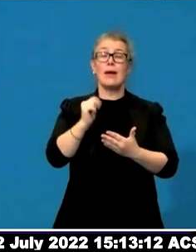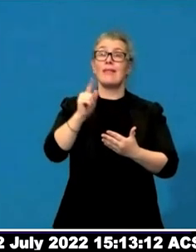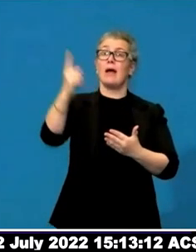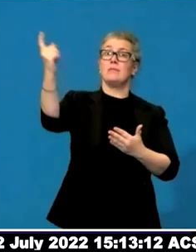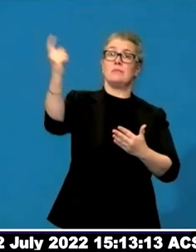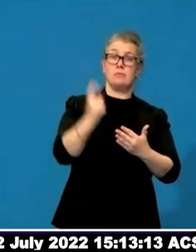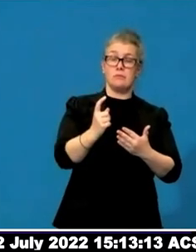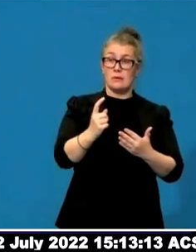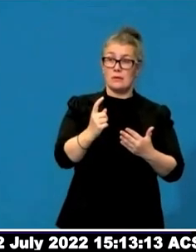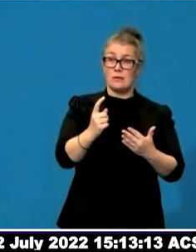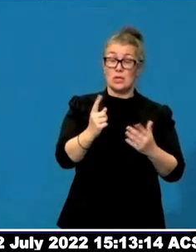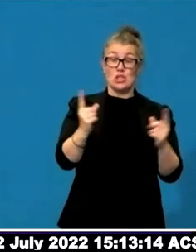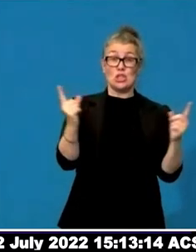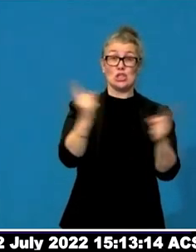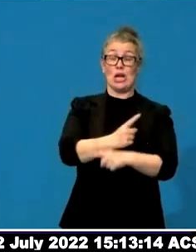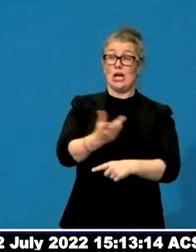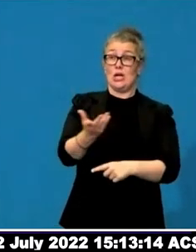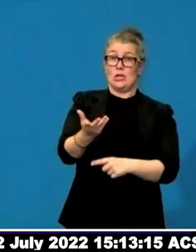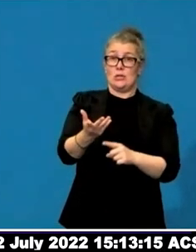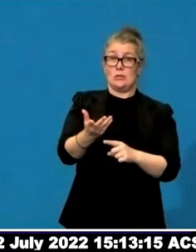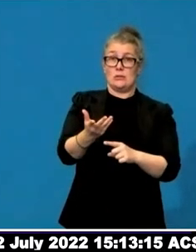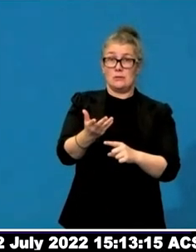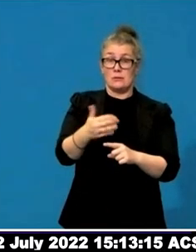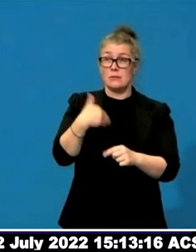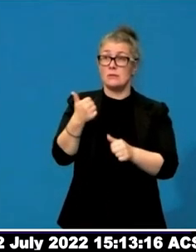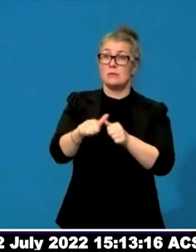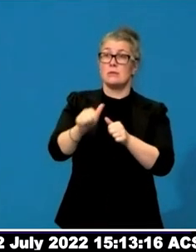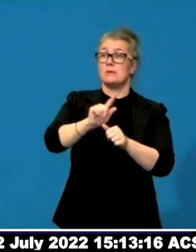I just quickly wanted to say, the last lady that gave evidence around respite